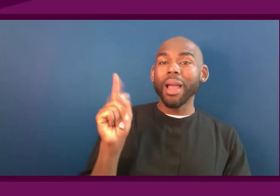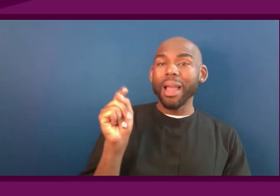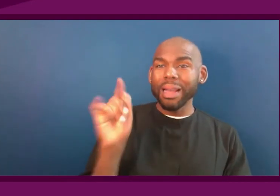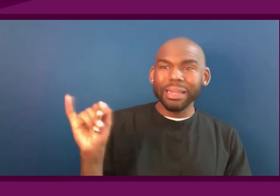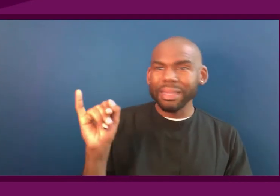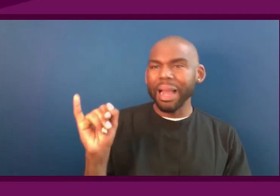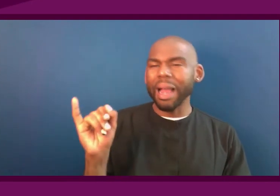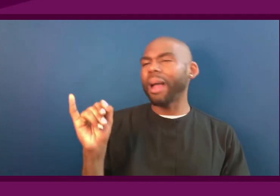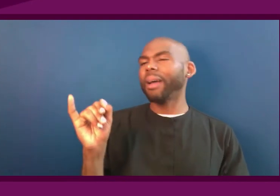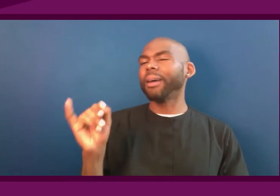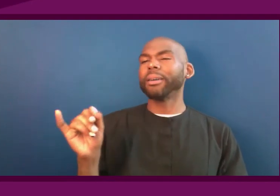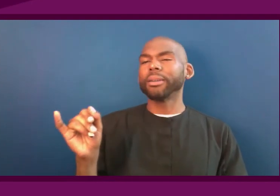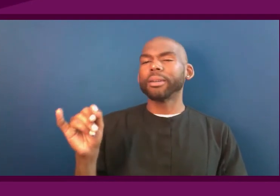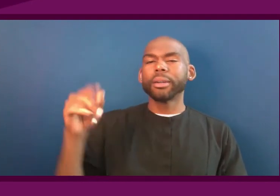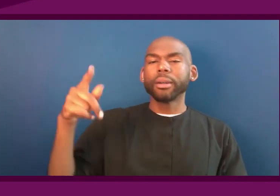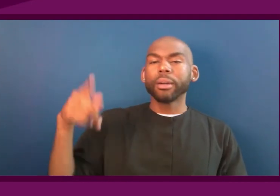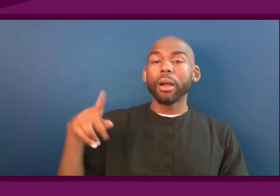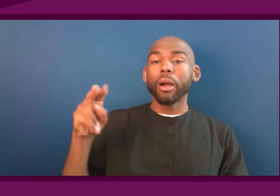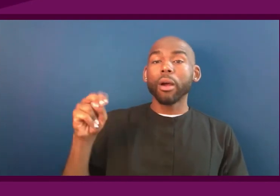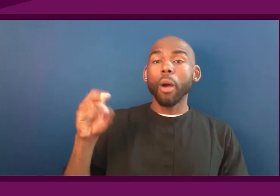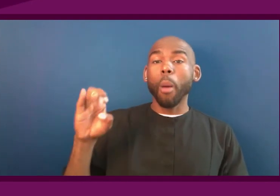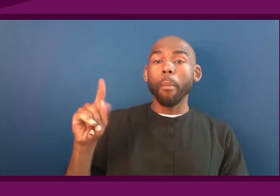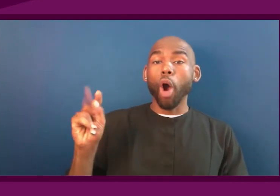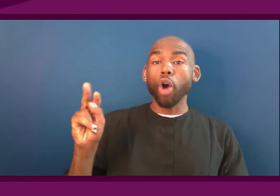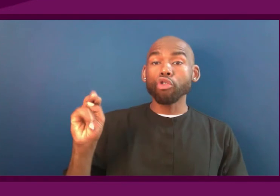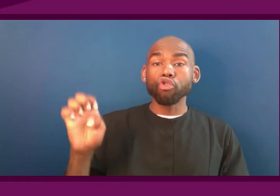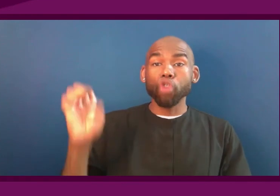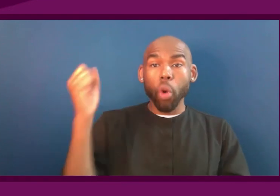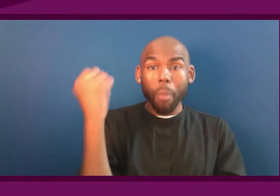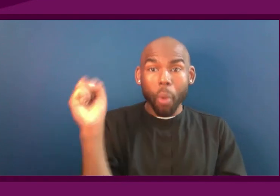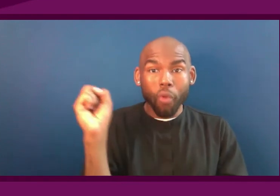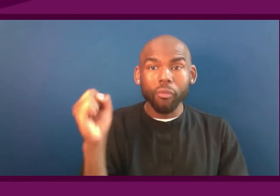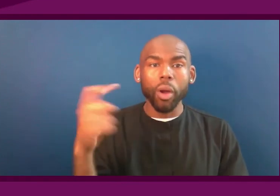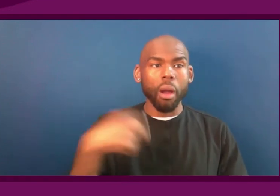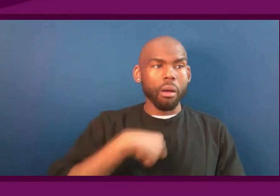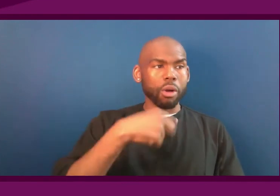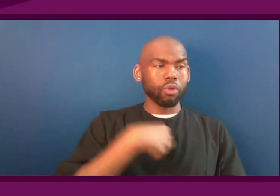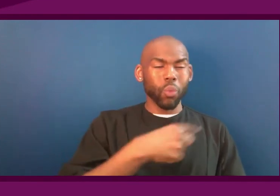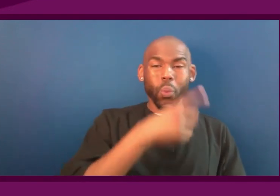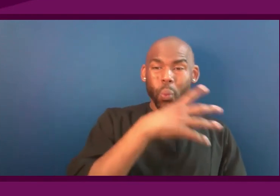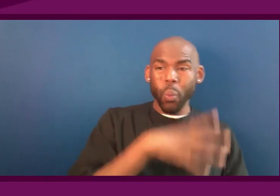different, beautiful bodies. You know? So it's the same thing with the disability community.